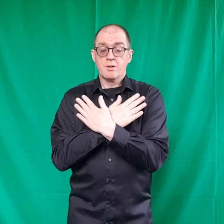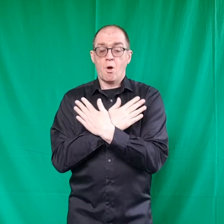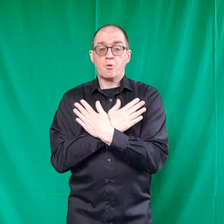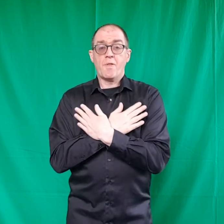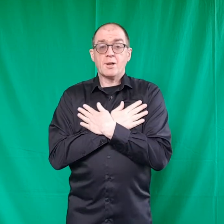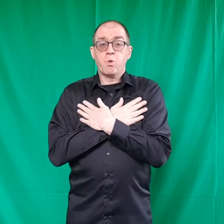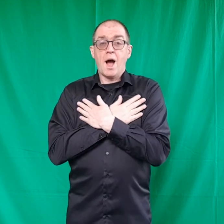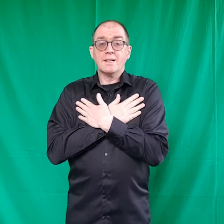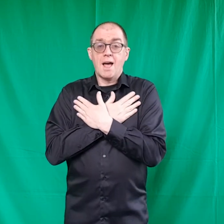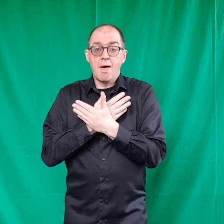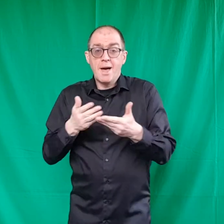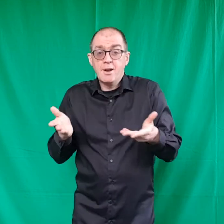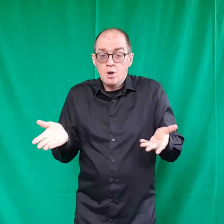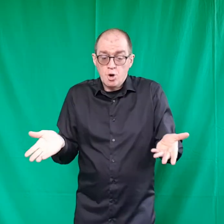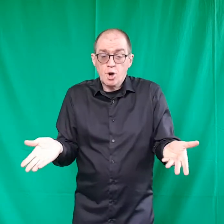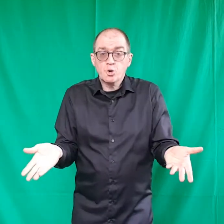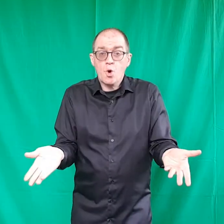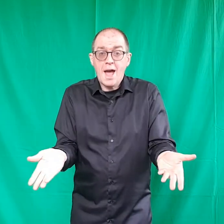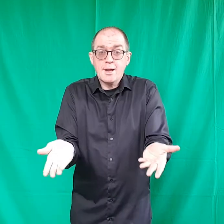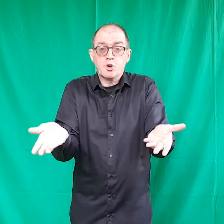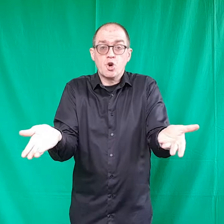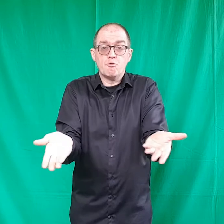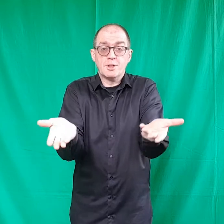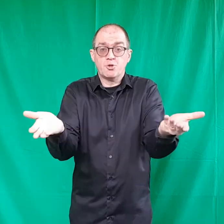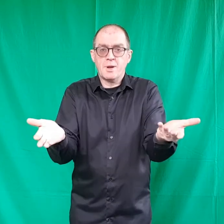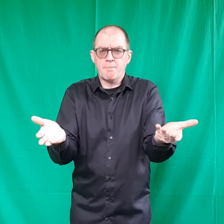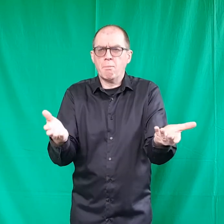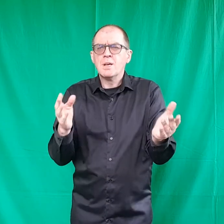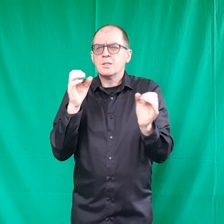So, do that twice, and then you're going to 'encourage' people.